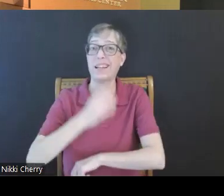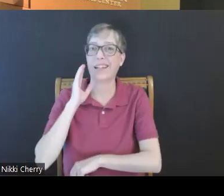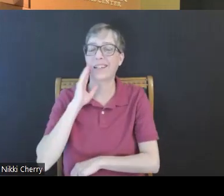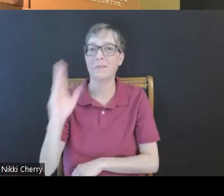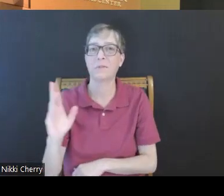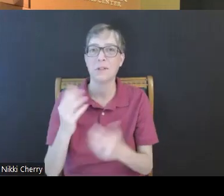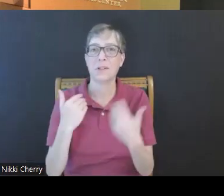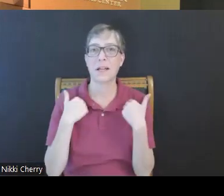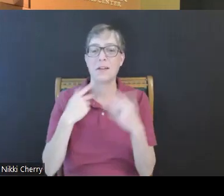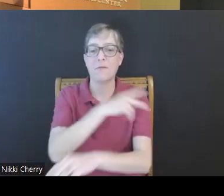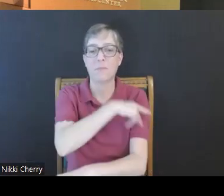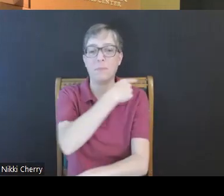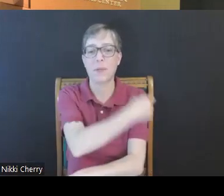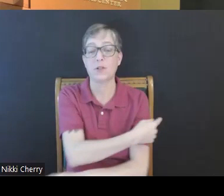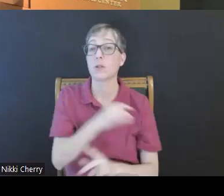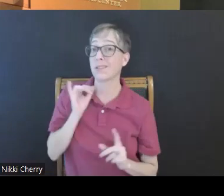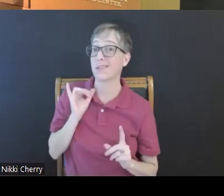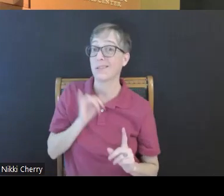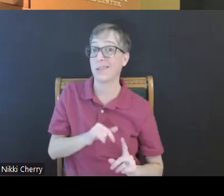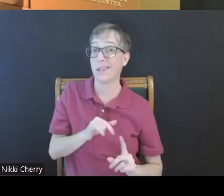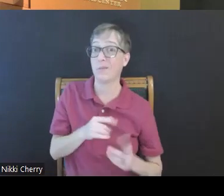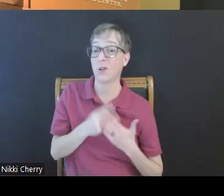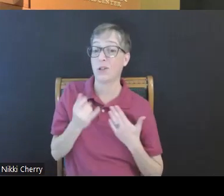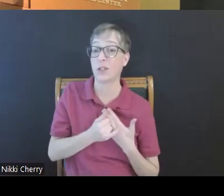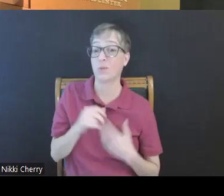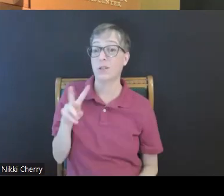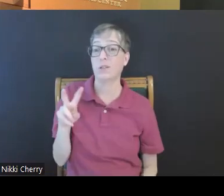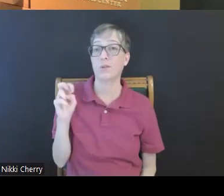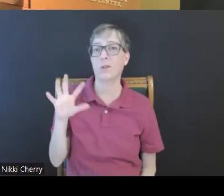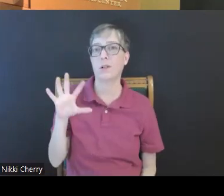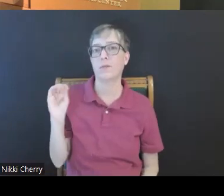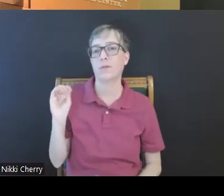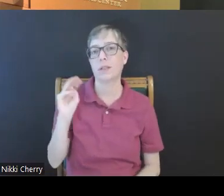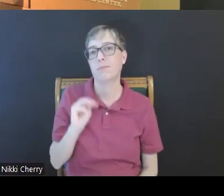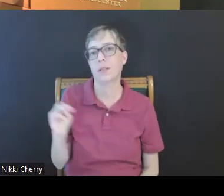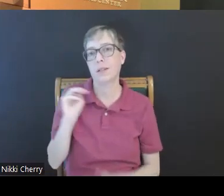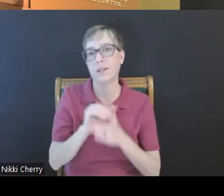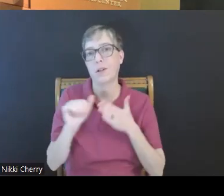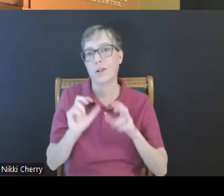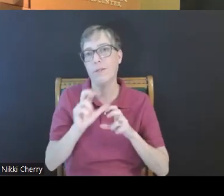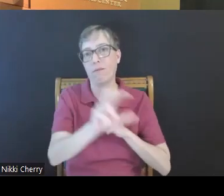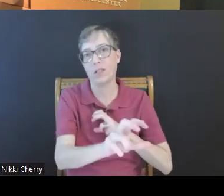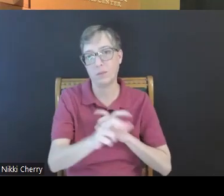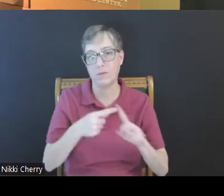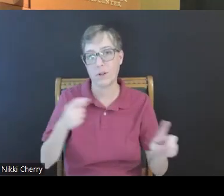250 million investment that our state made built is a beautiful facility that has on the second and